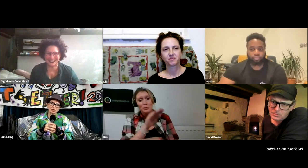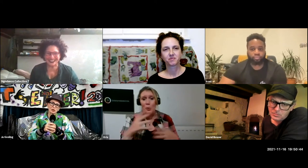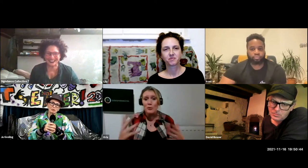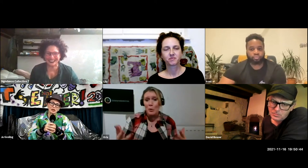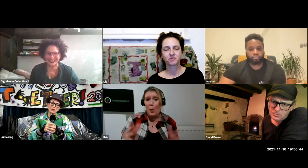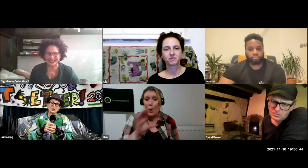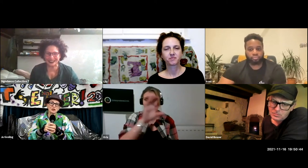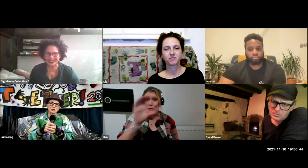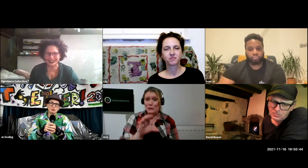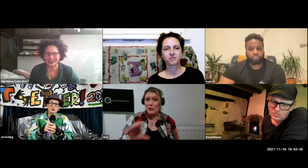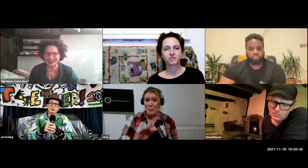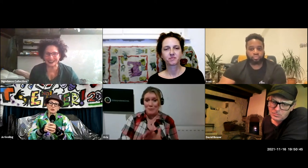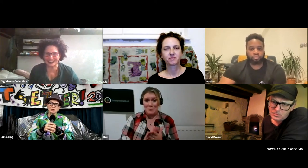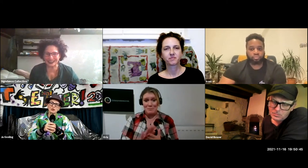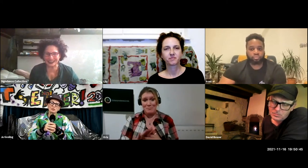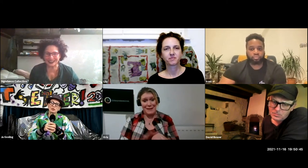because everything was just so rich it